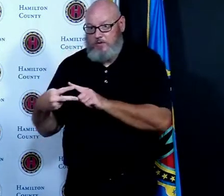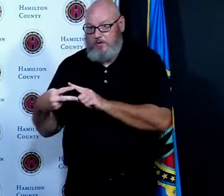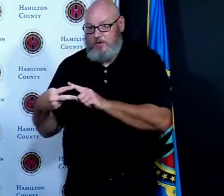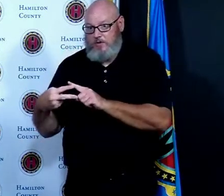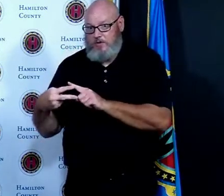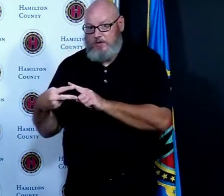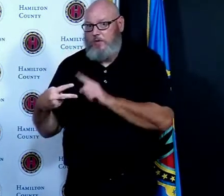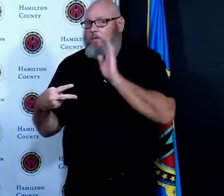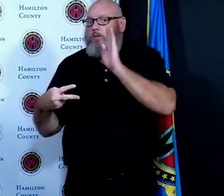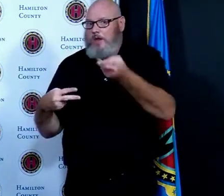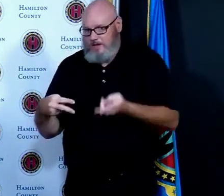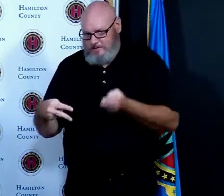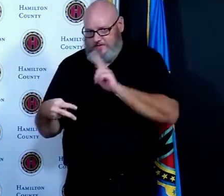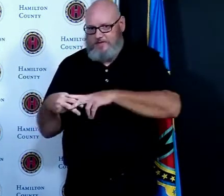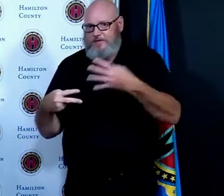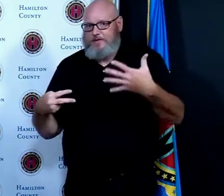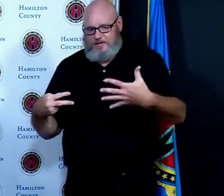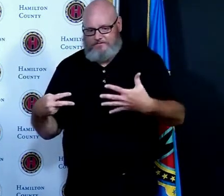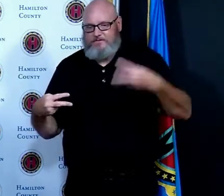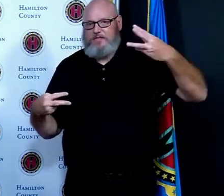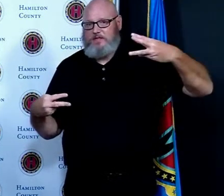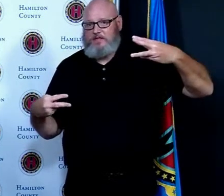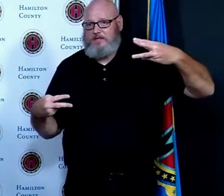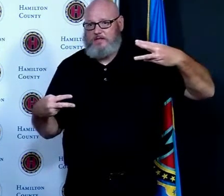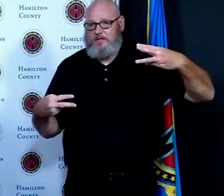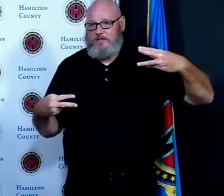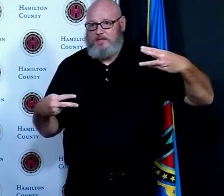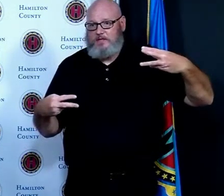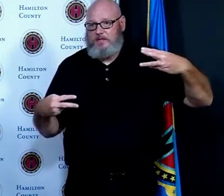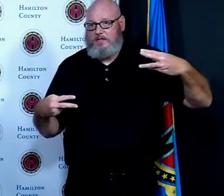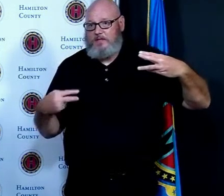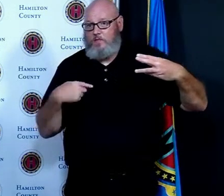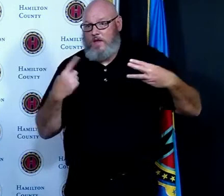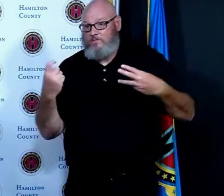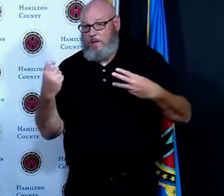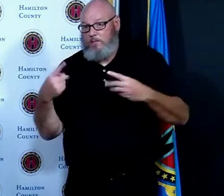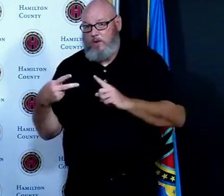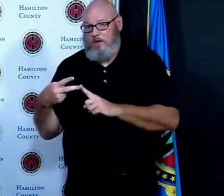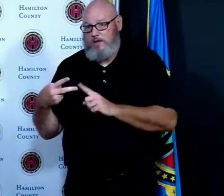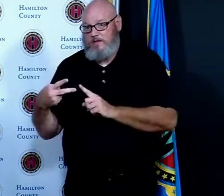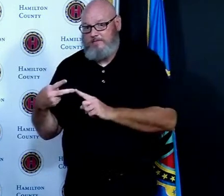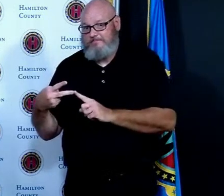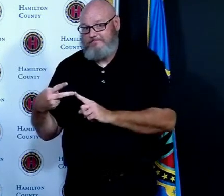continue to make some improvements with volumes within our hospitals associated with overall